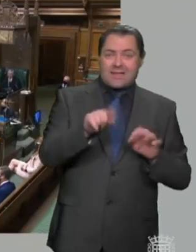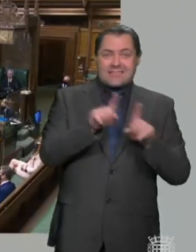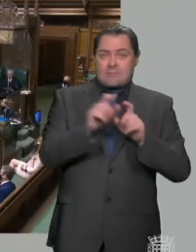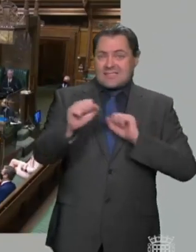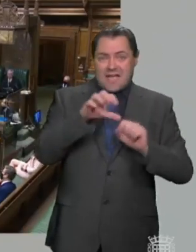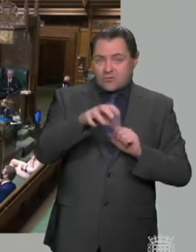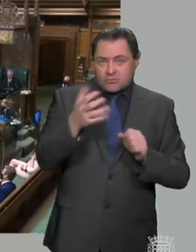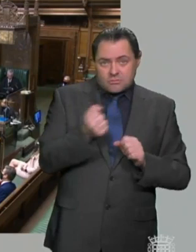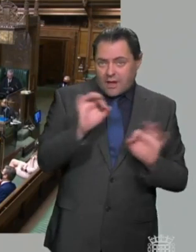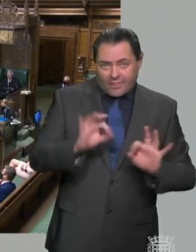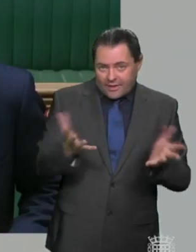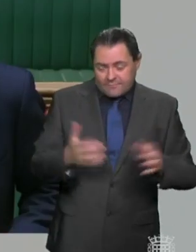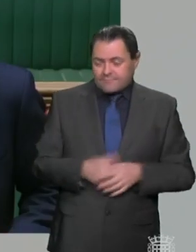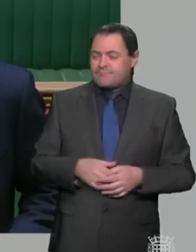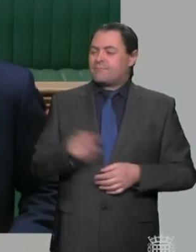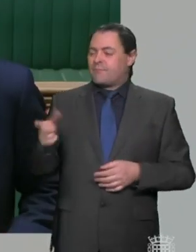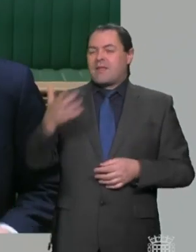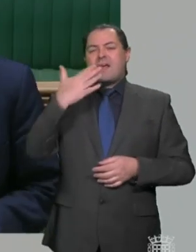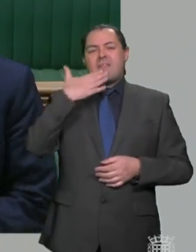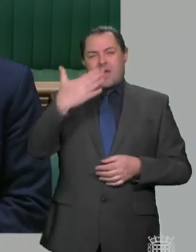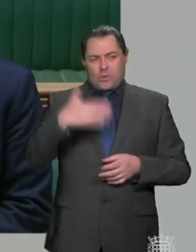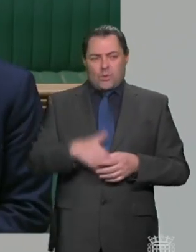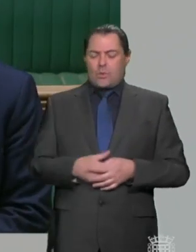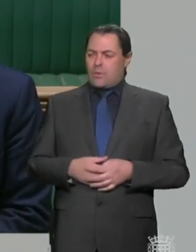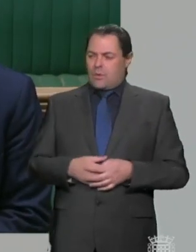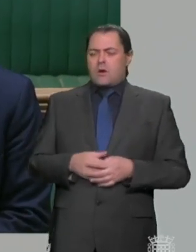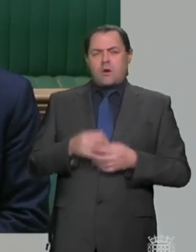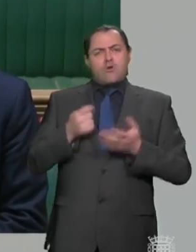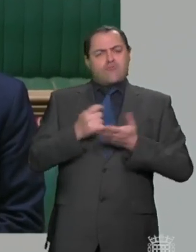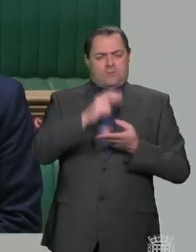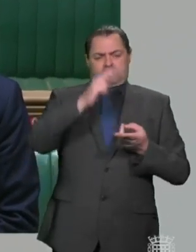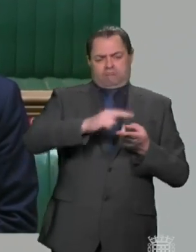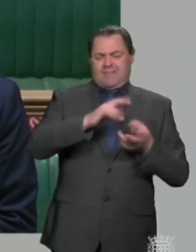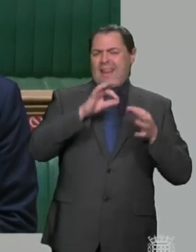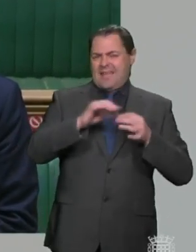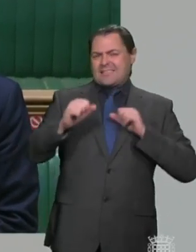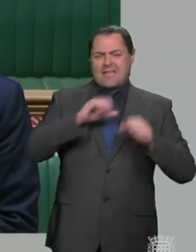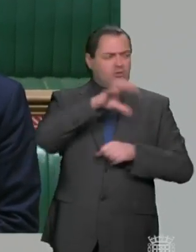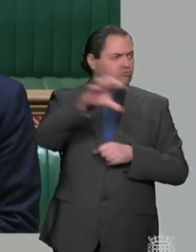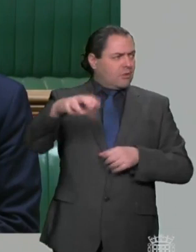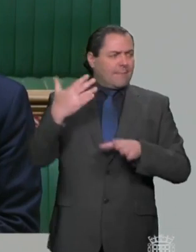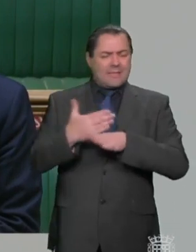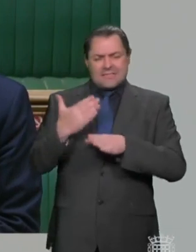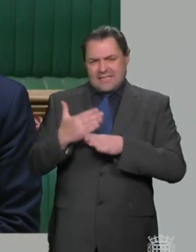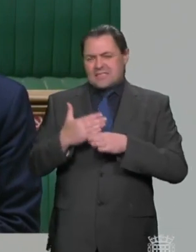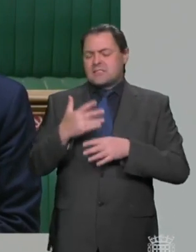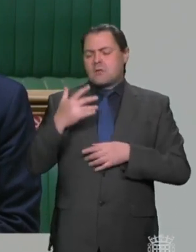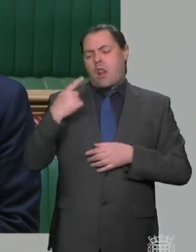We introduced a policy to provide rent relief for station businesses in March last year.